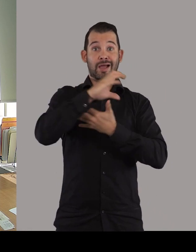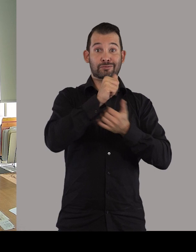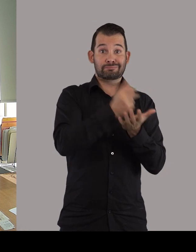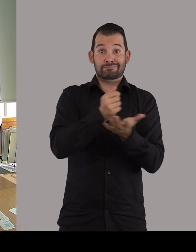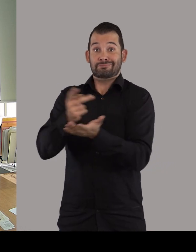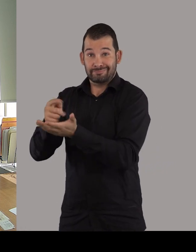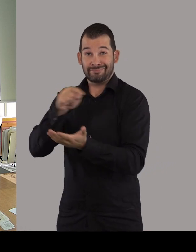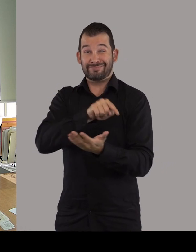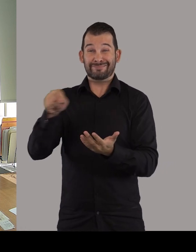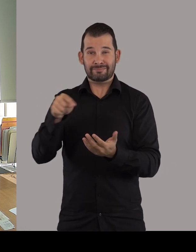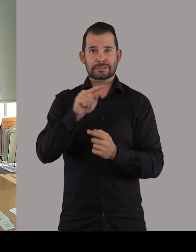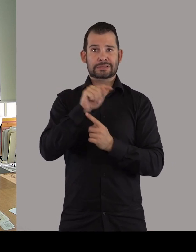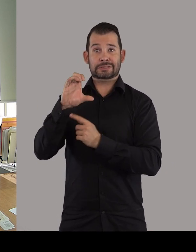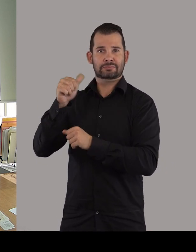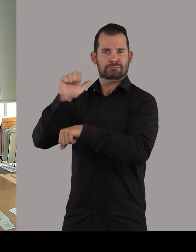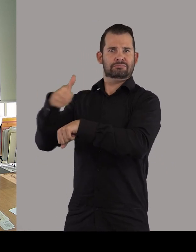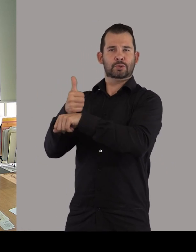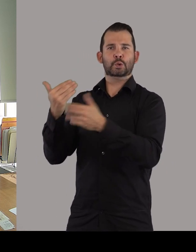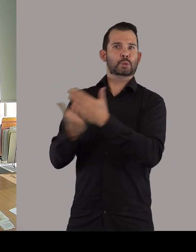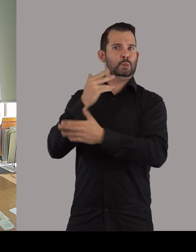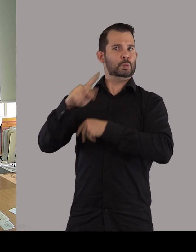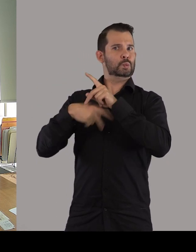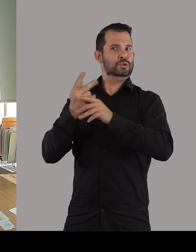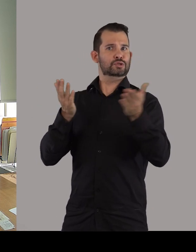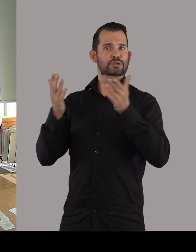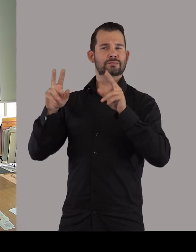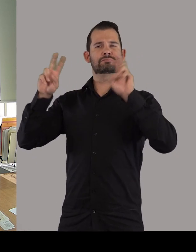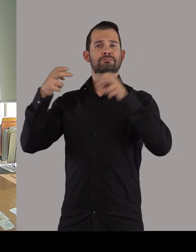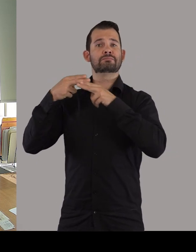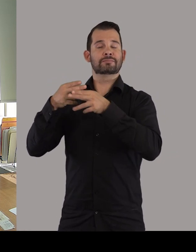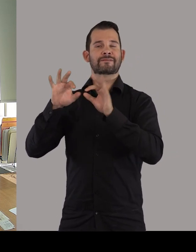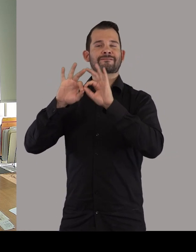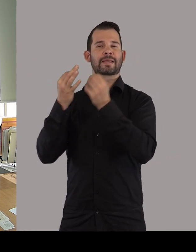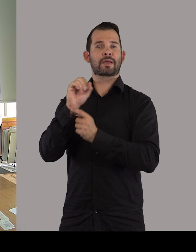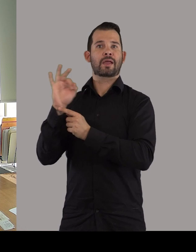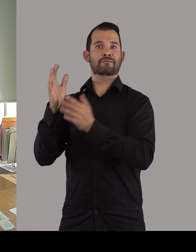the TTC created a new type of service, called the Family of Services model.